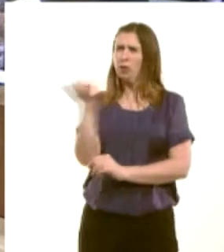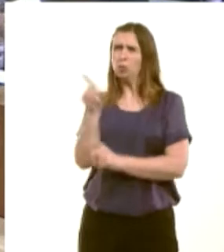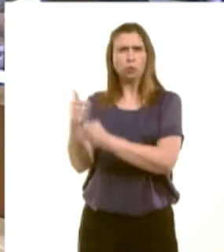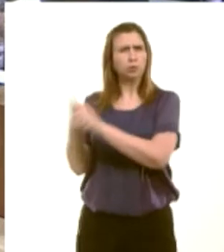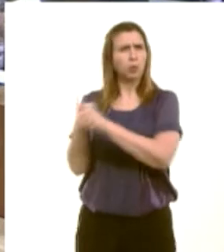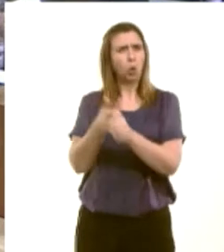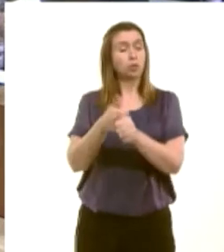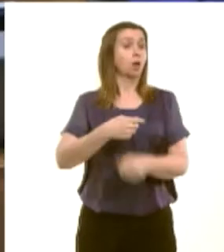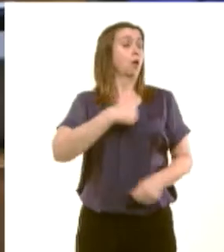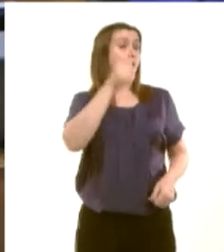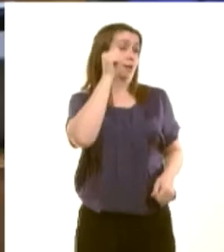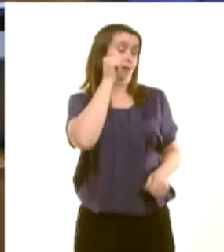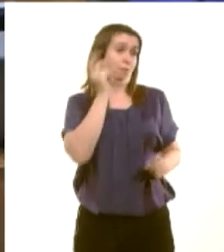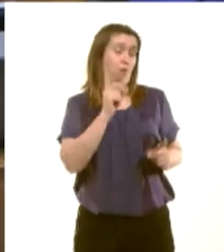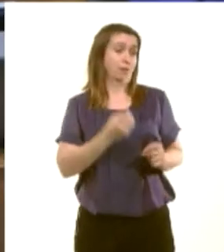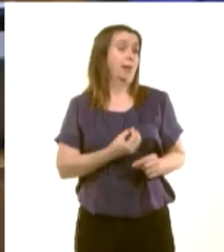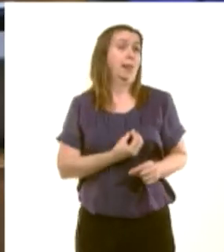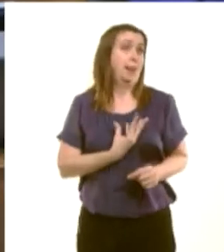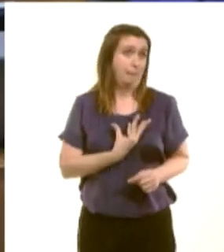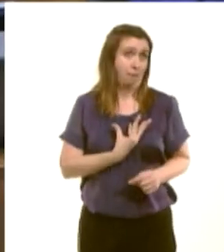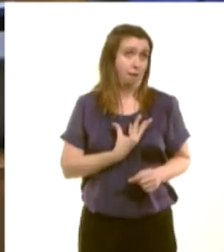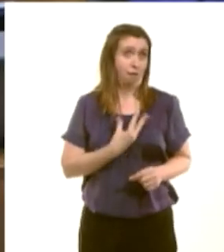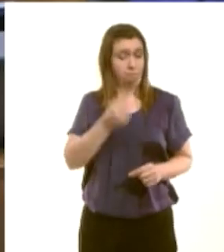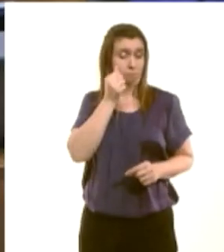and the election of a Conservative Government is the difference between what is, admittedly,